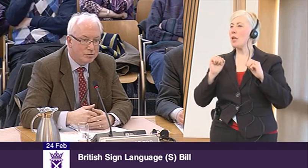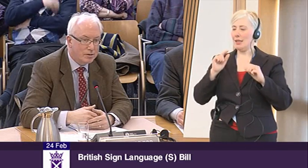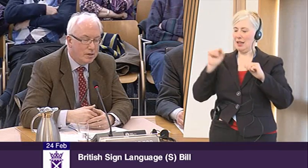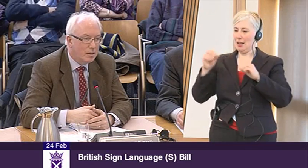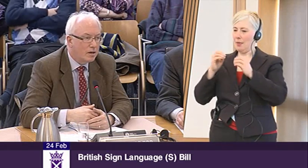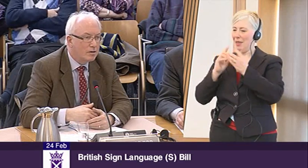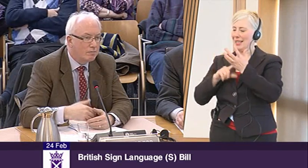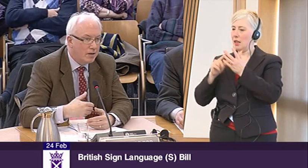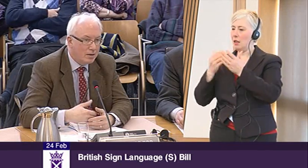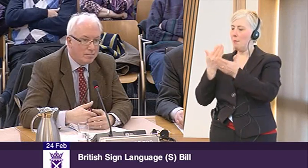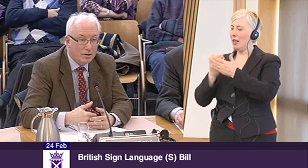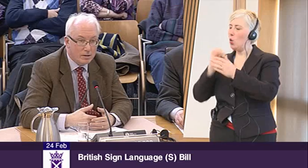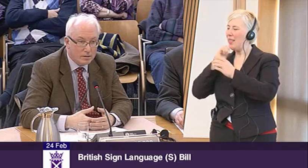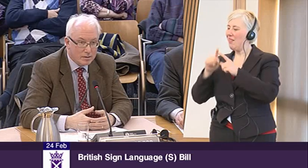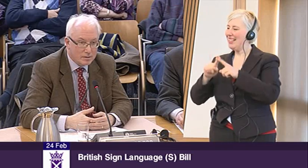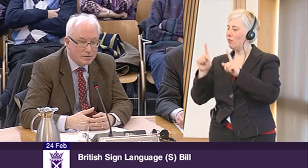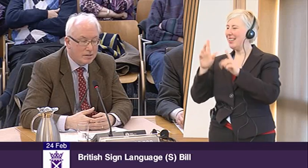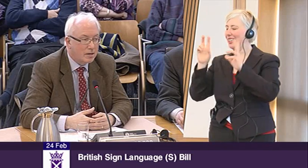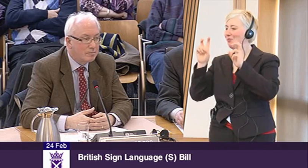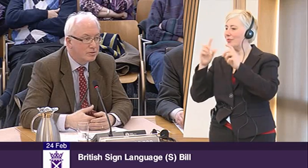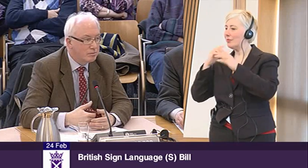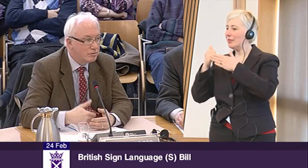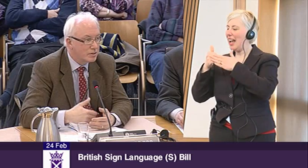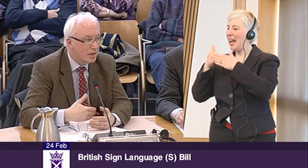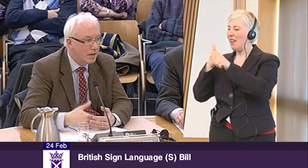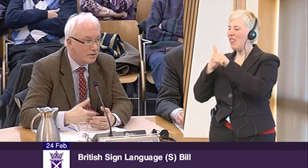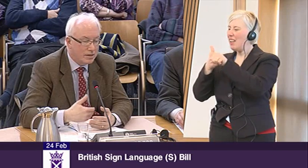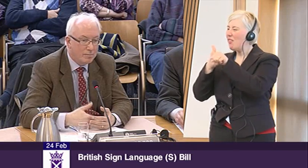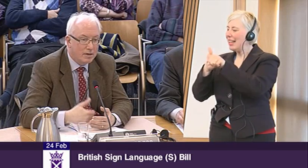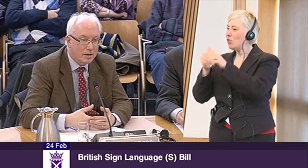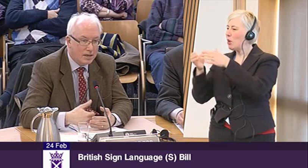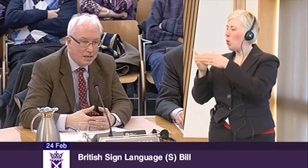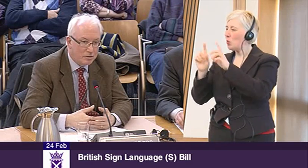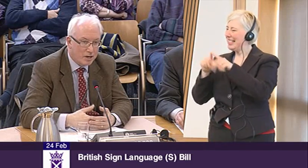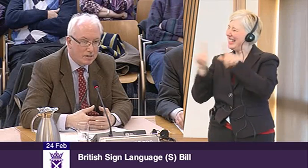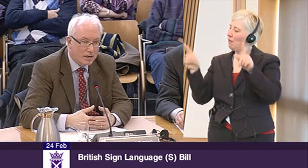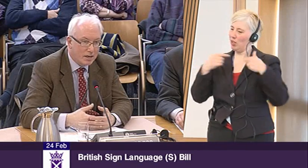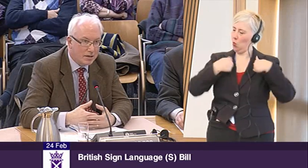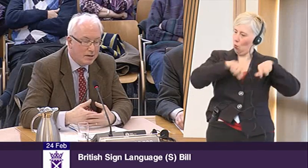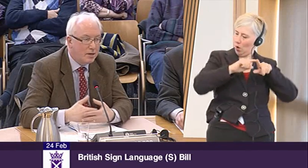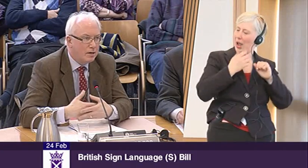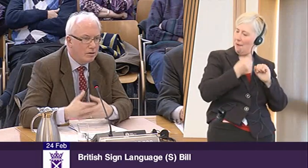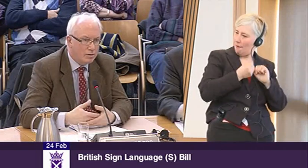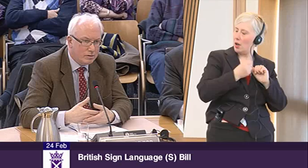the bill, the Government should think about how it will consult and keep in touch with